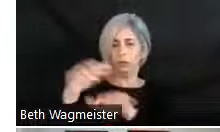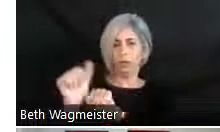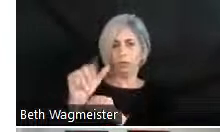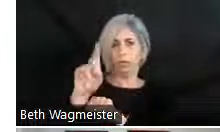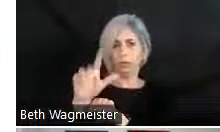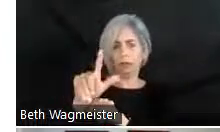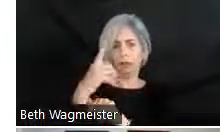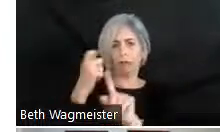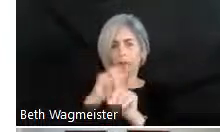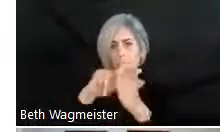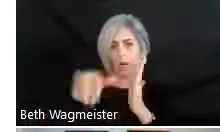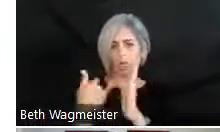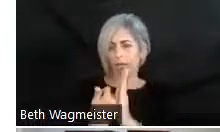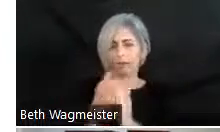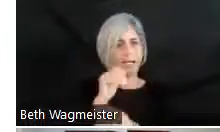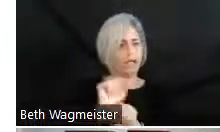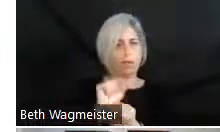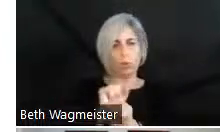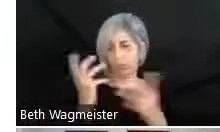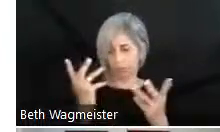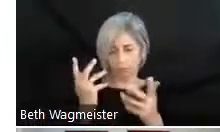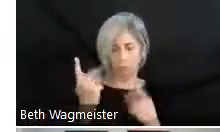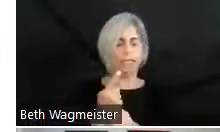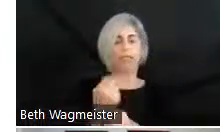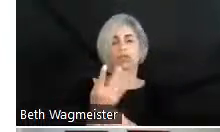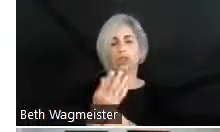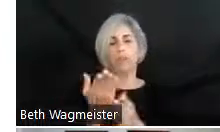because it doesn't work really well anyways. They were part of the business requirements,